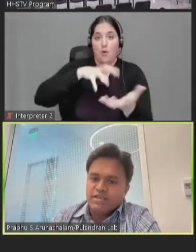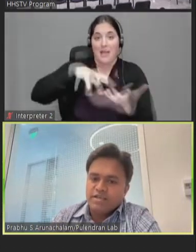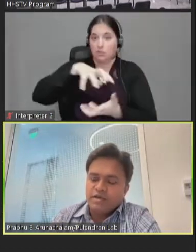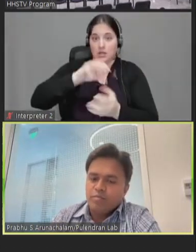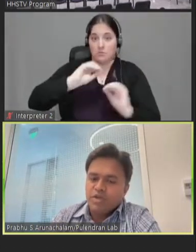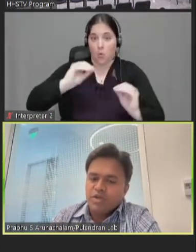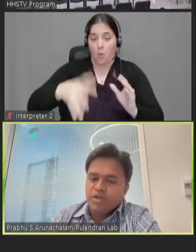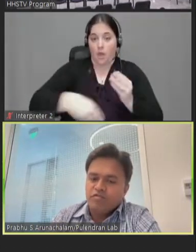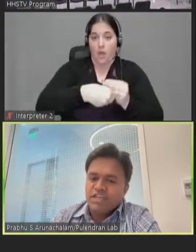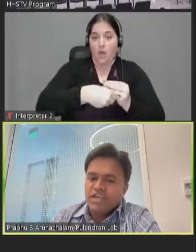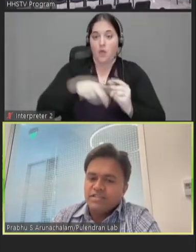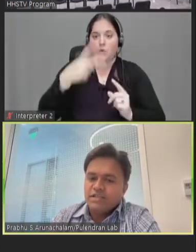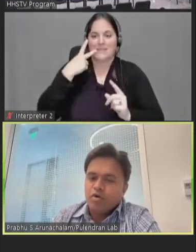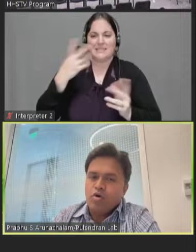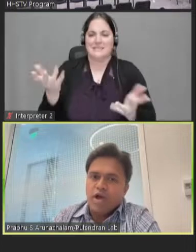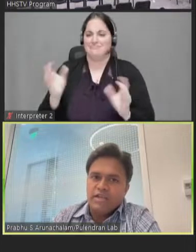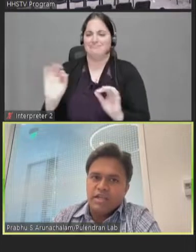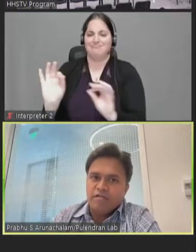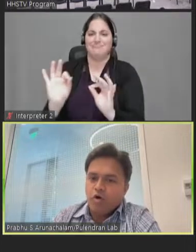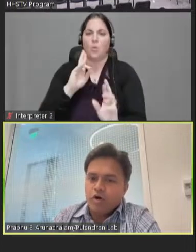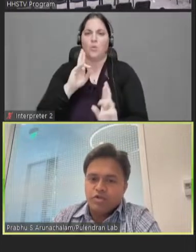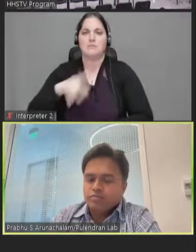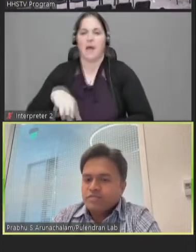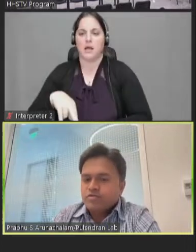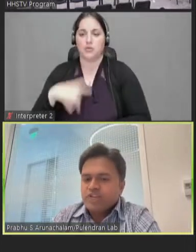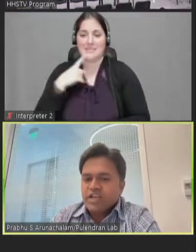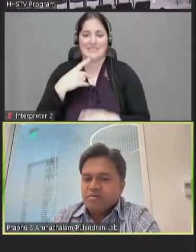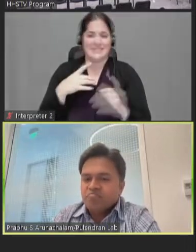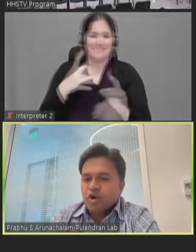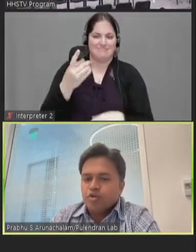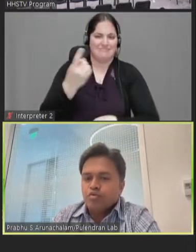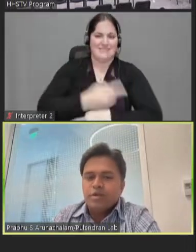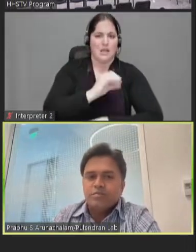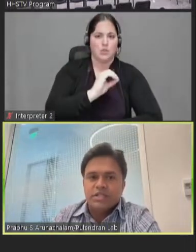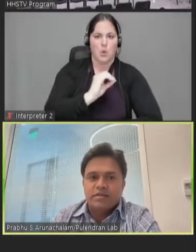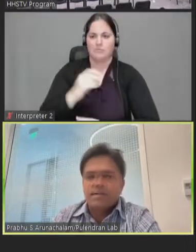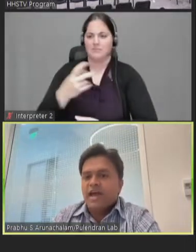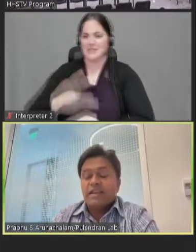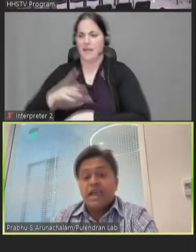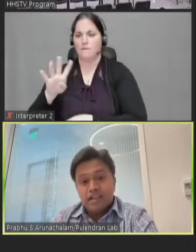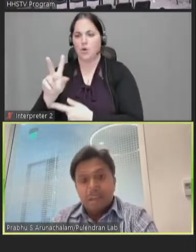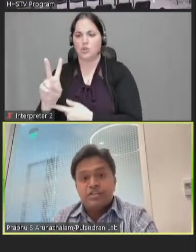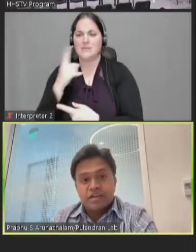see here, between day zero and day 42. There's really one or two people that had any detectable